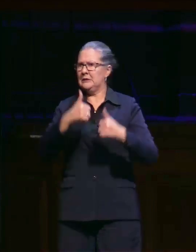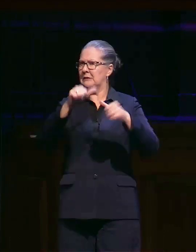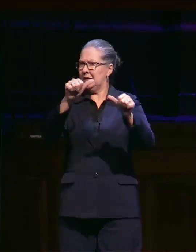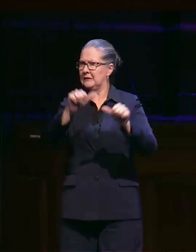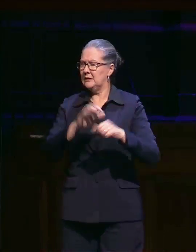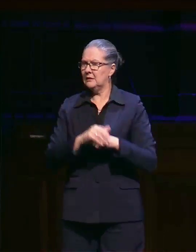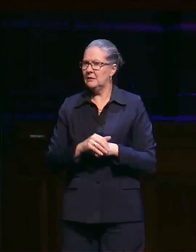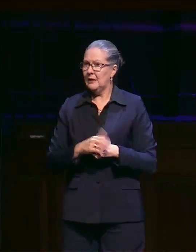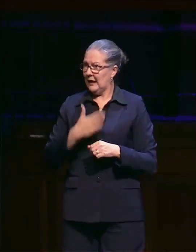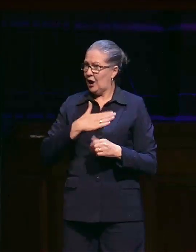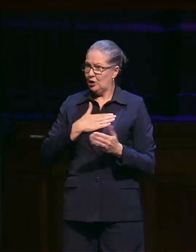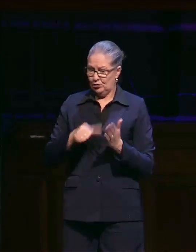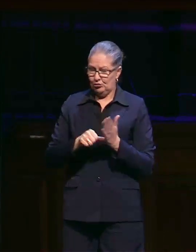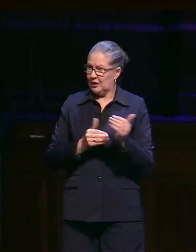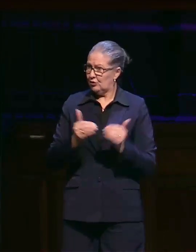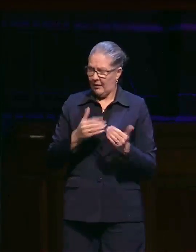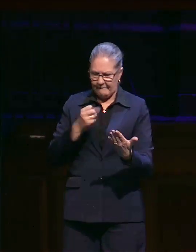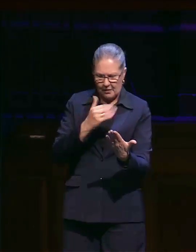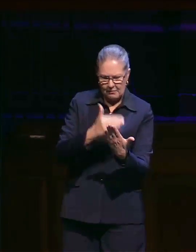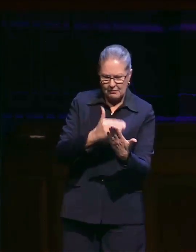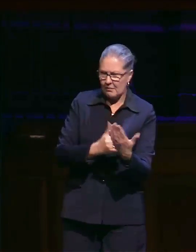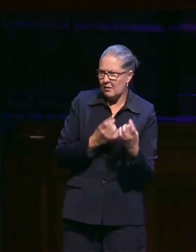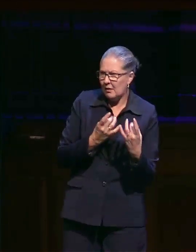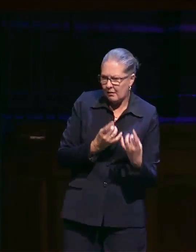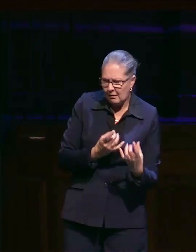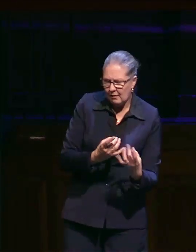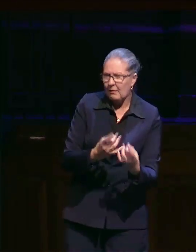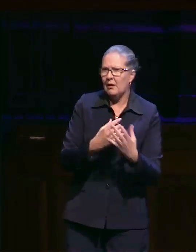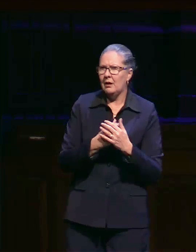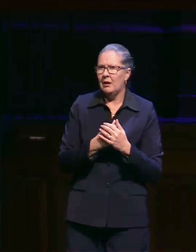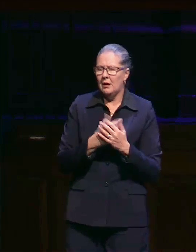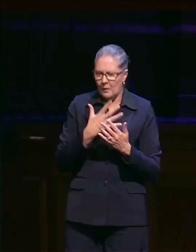has been preparing the groundwork for it too by developing a wide range of